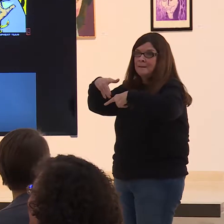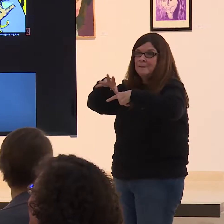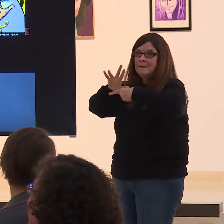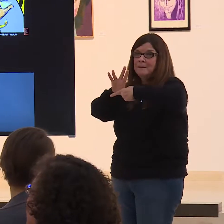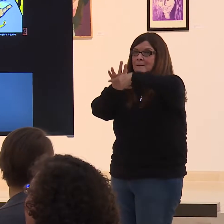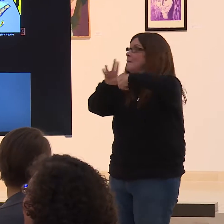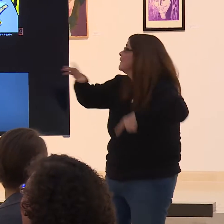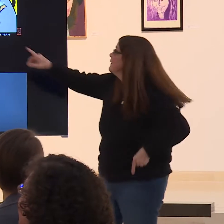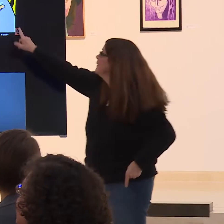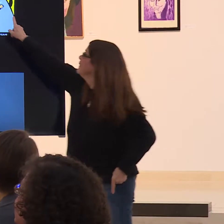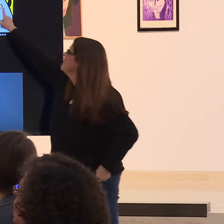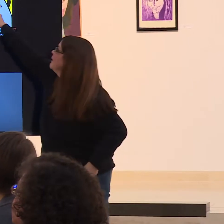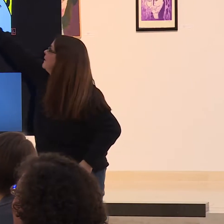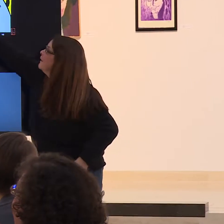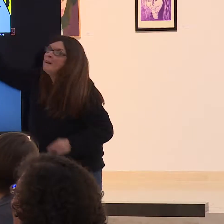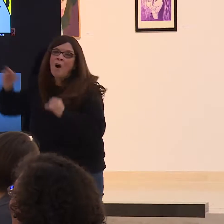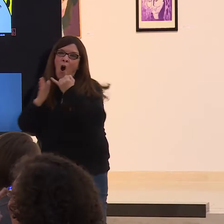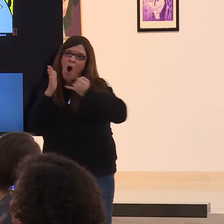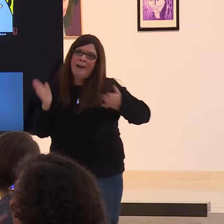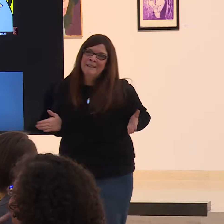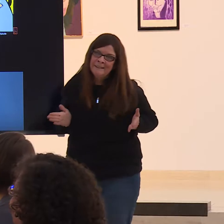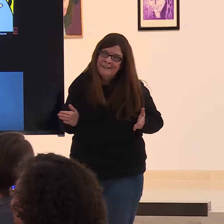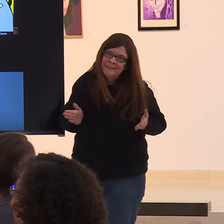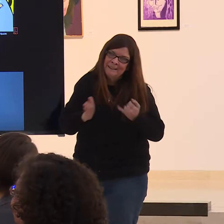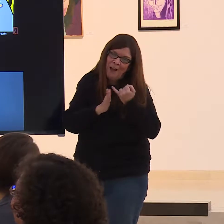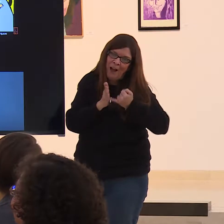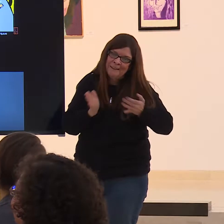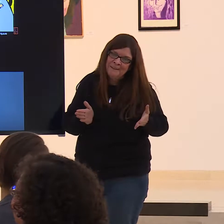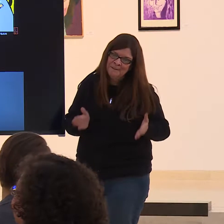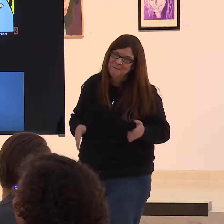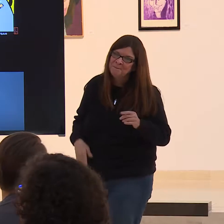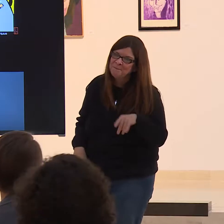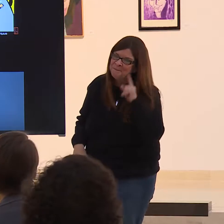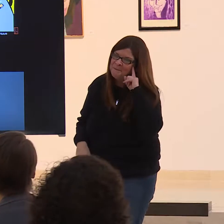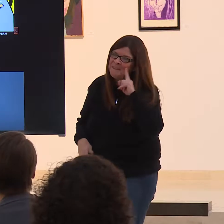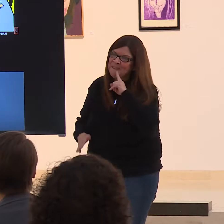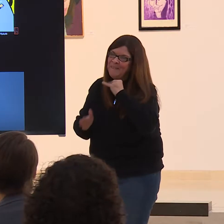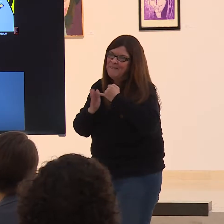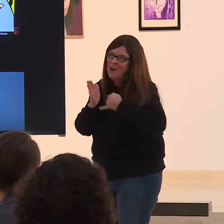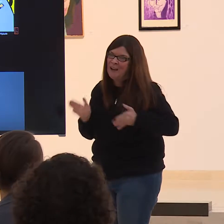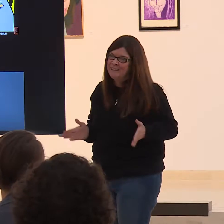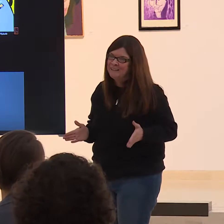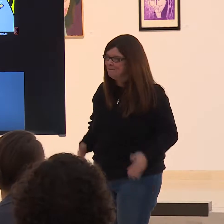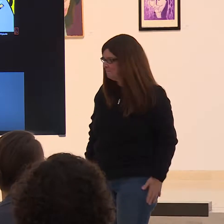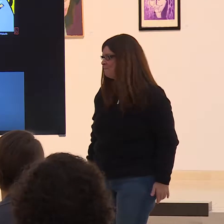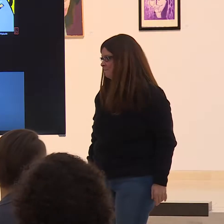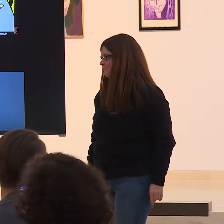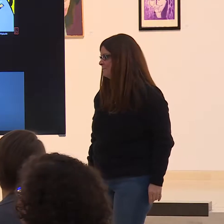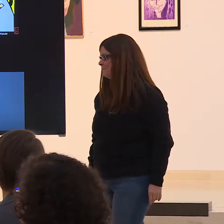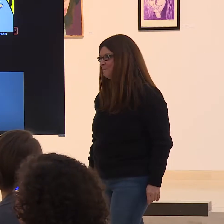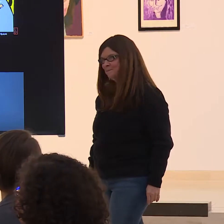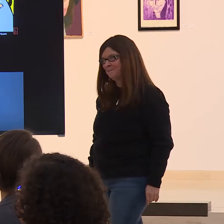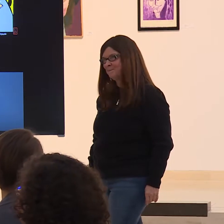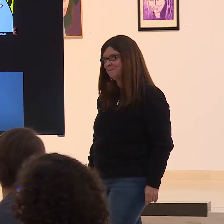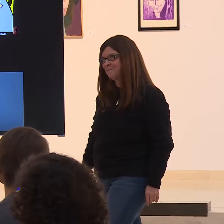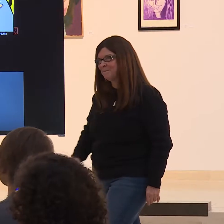Nancy: That's right. That indicates one way of indicating deaf, and we have the paint brush representing art.